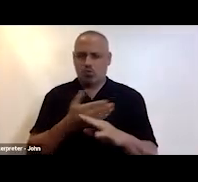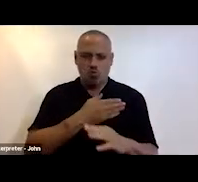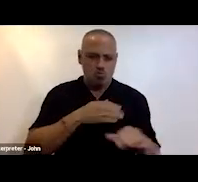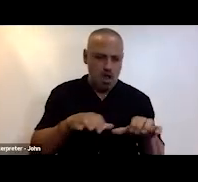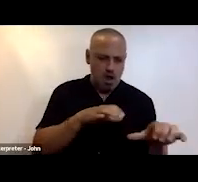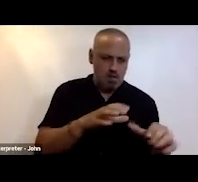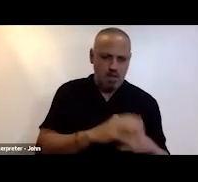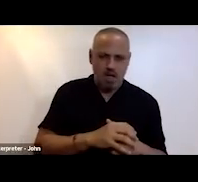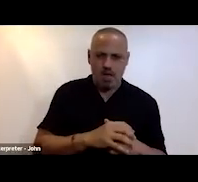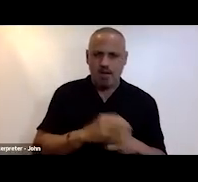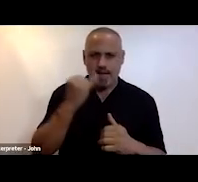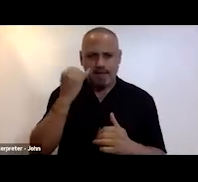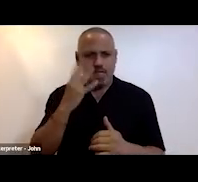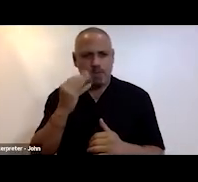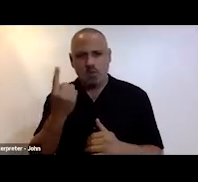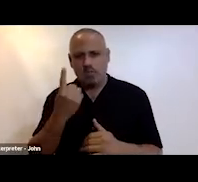If they are experiencing something internal,